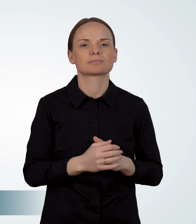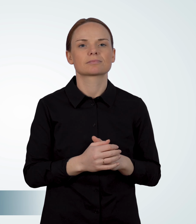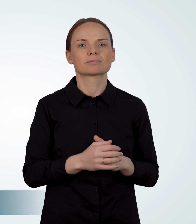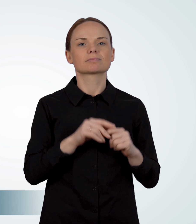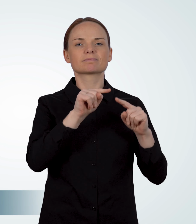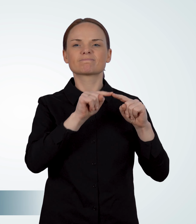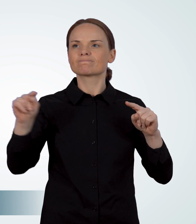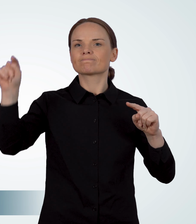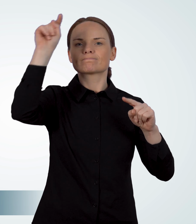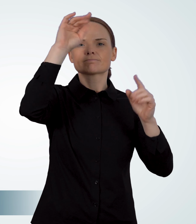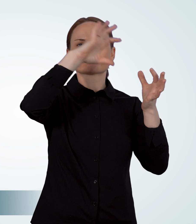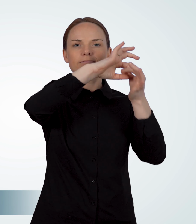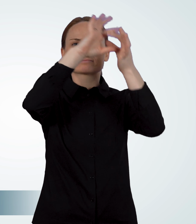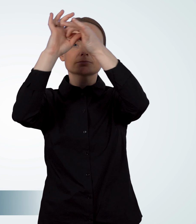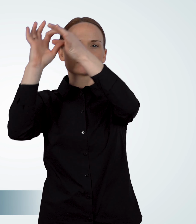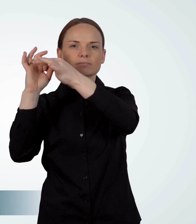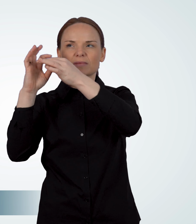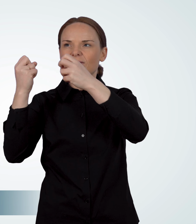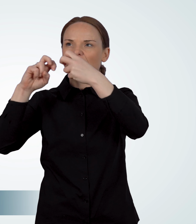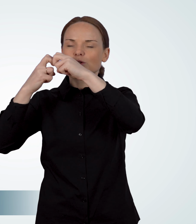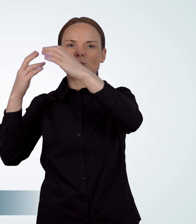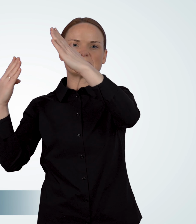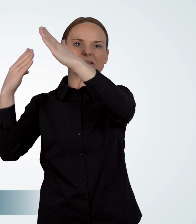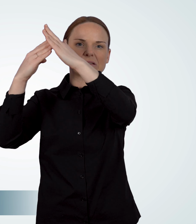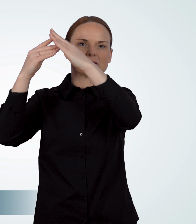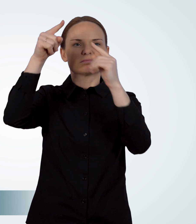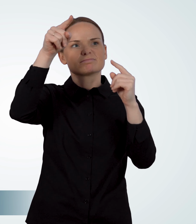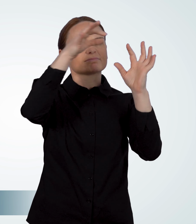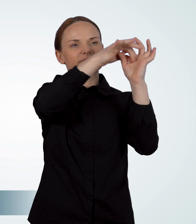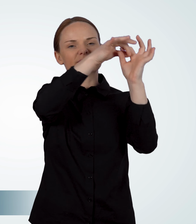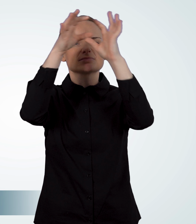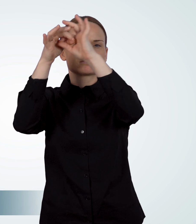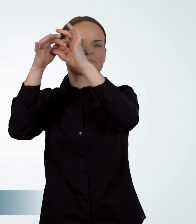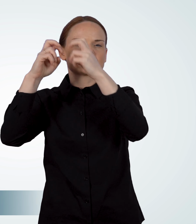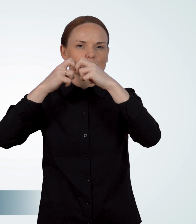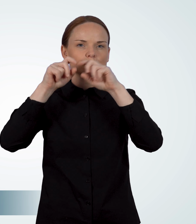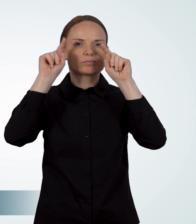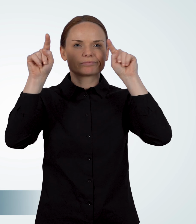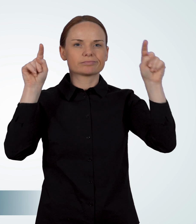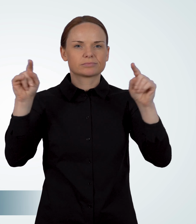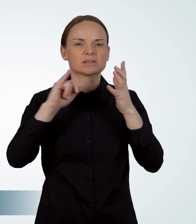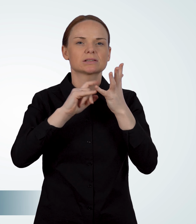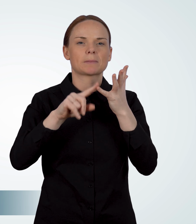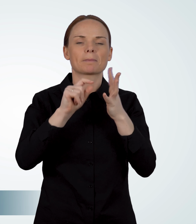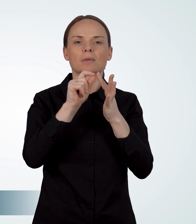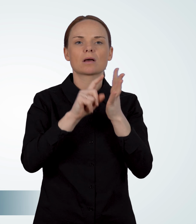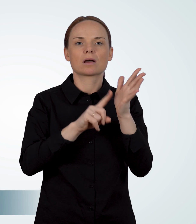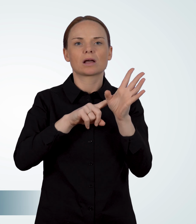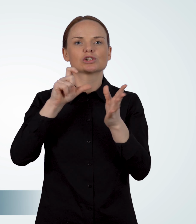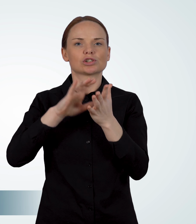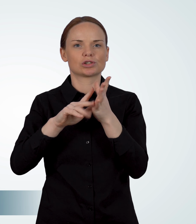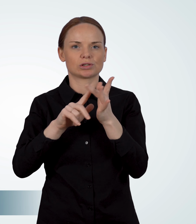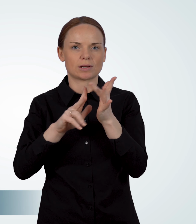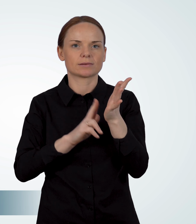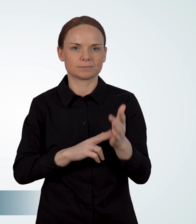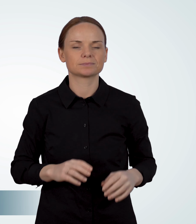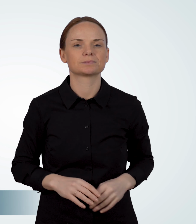• supply chain problems